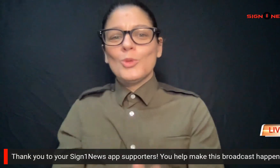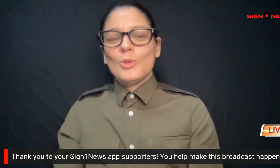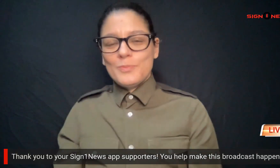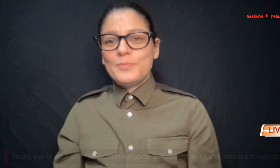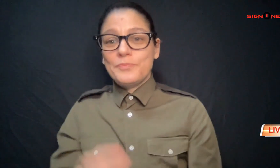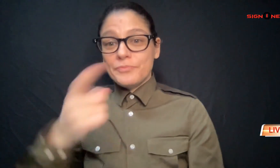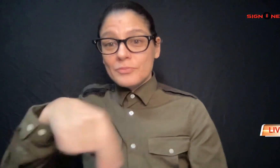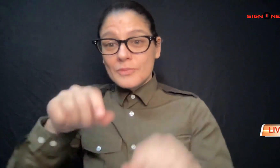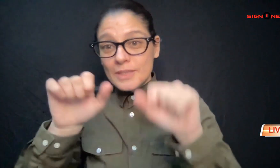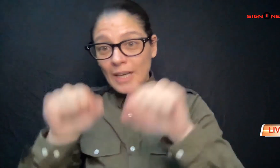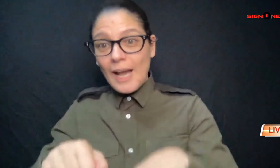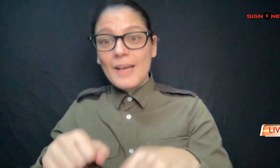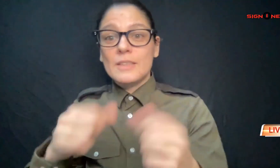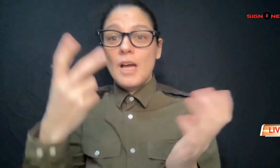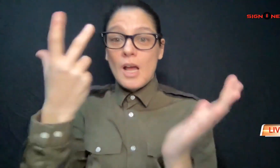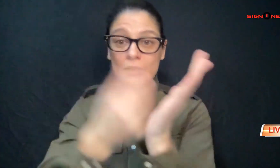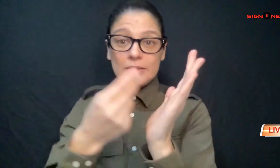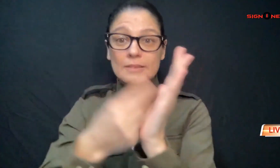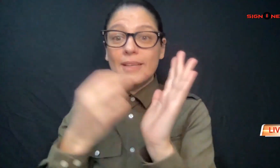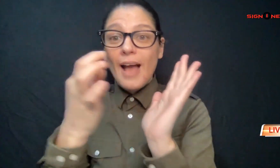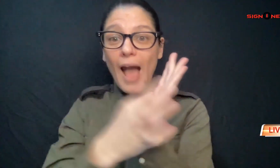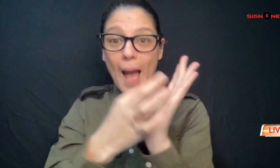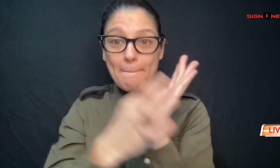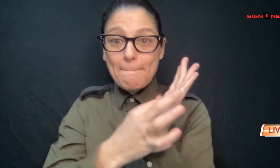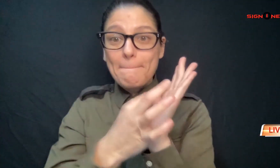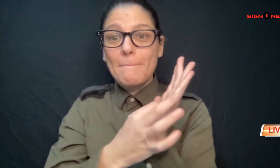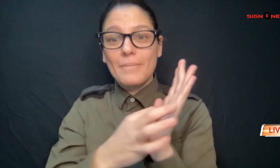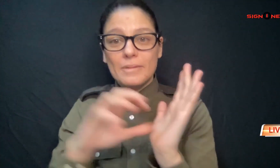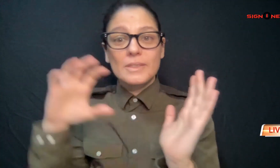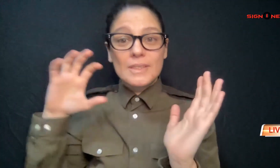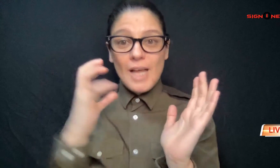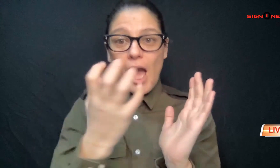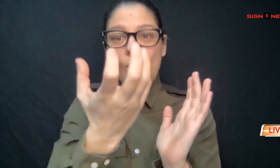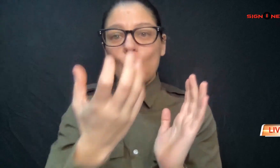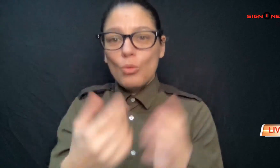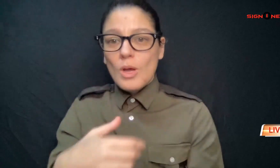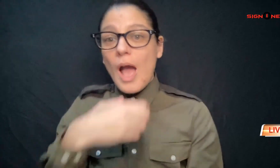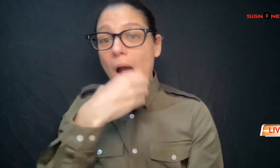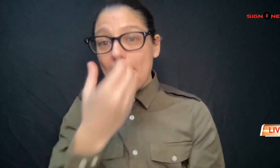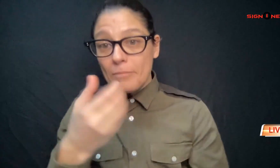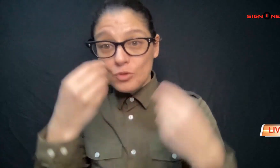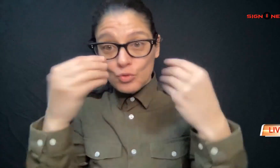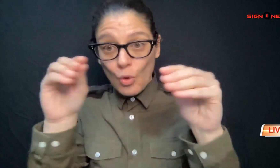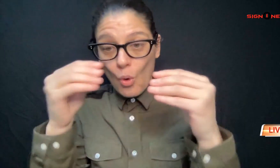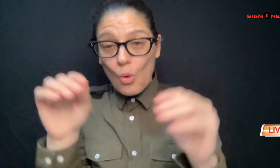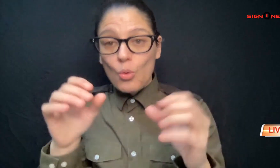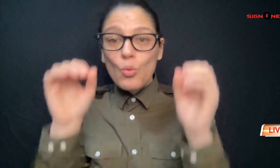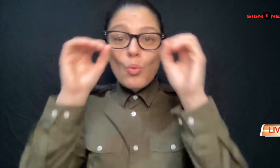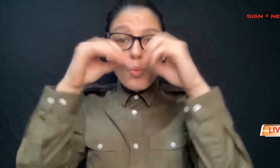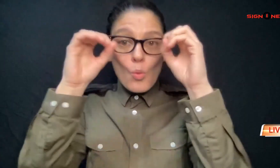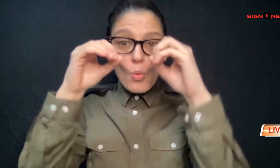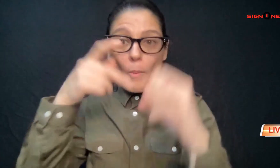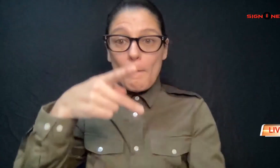you can download the Sign1News app by heading to the app store or Google play store on your